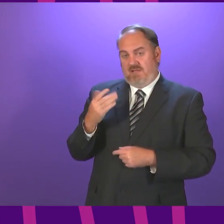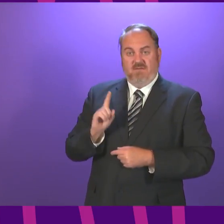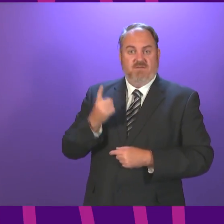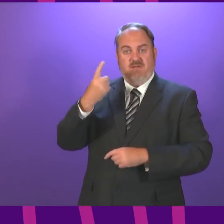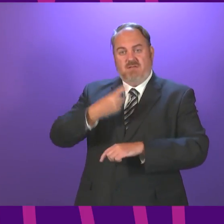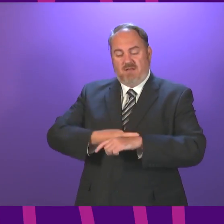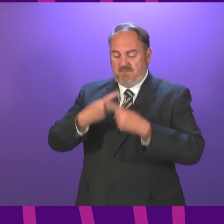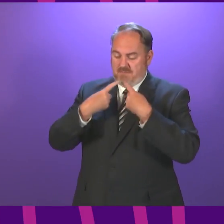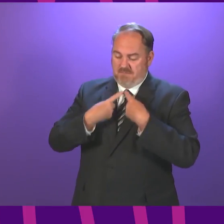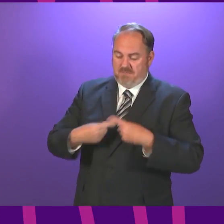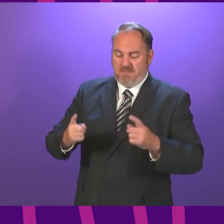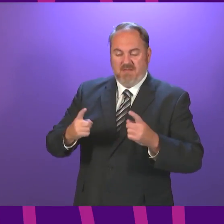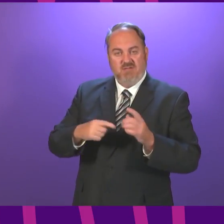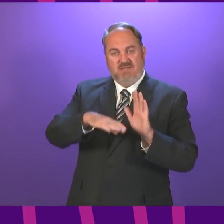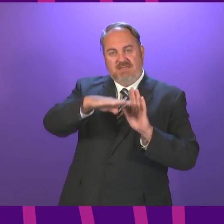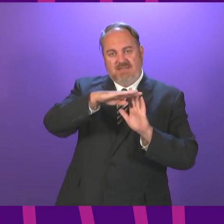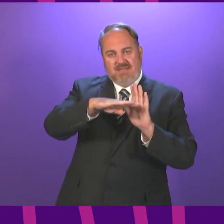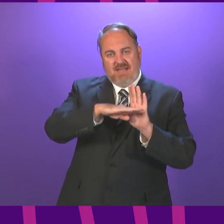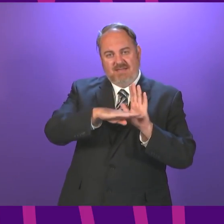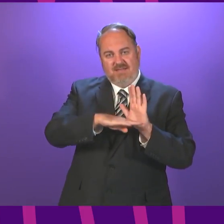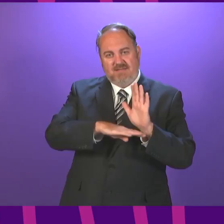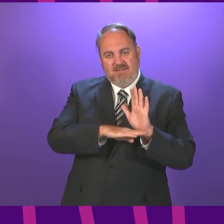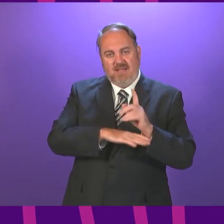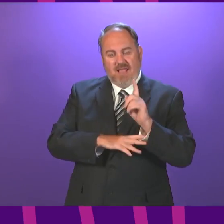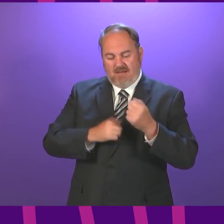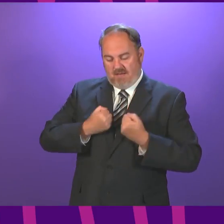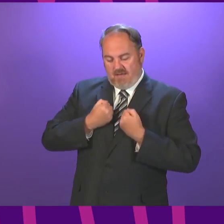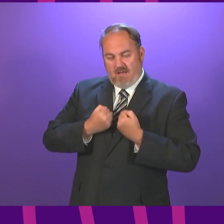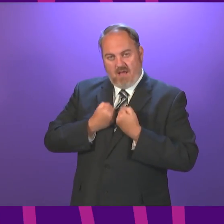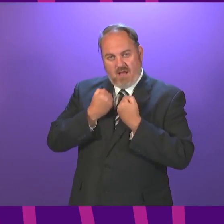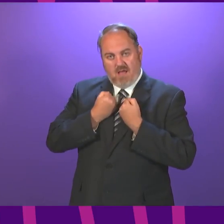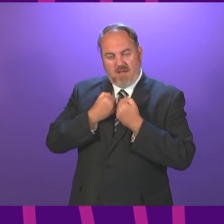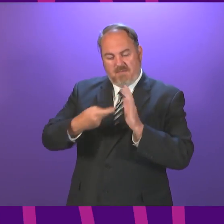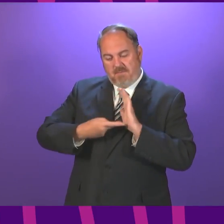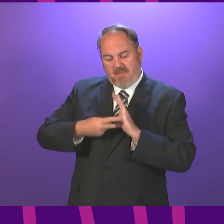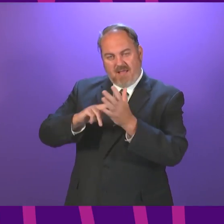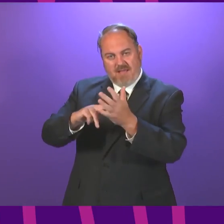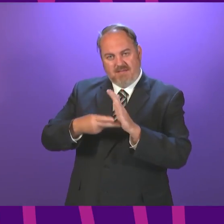with clear expectations and with an implementation plan and resources to back that up.